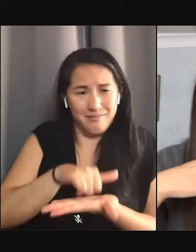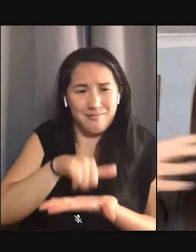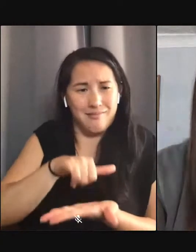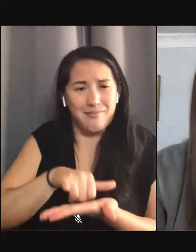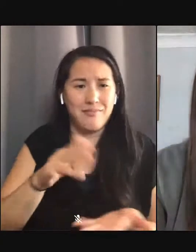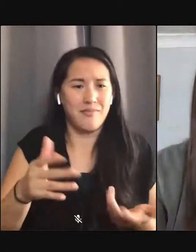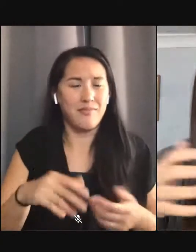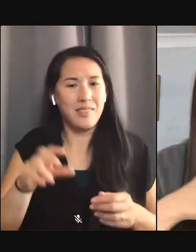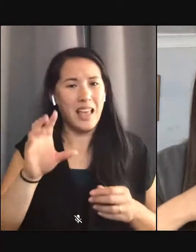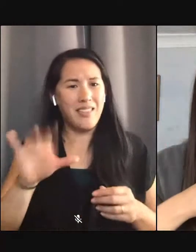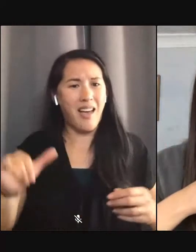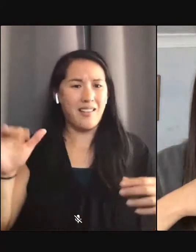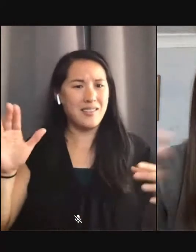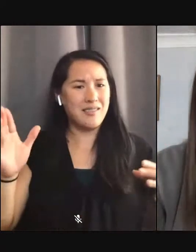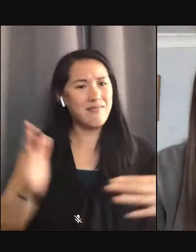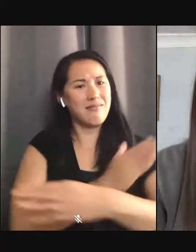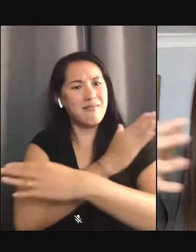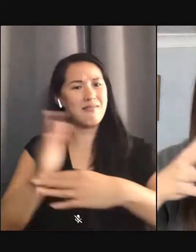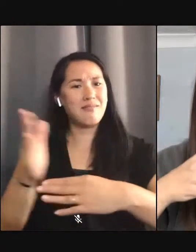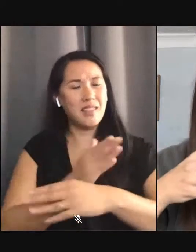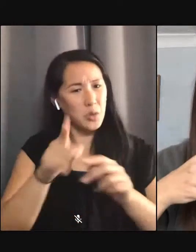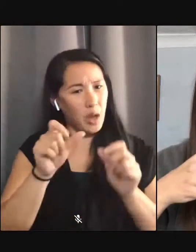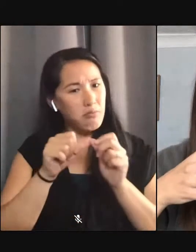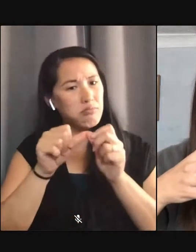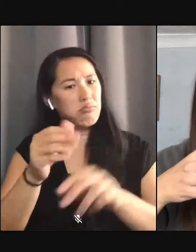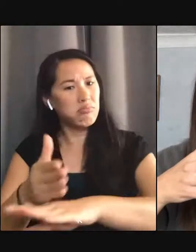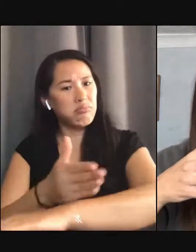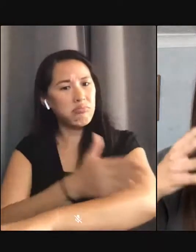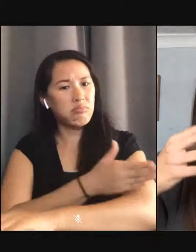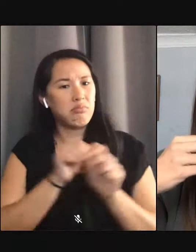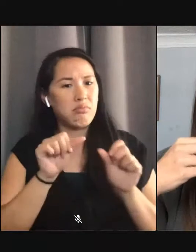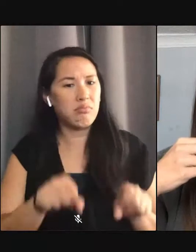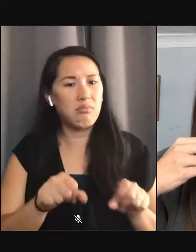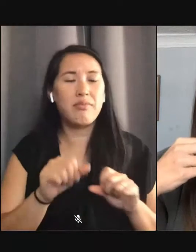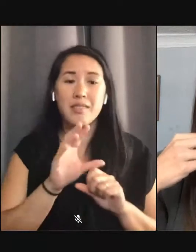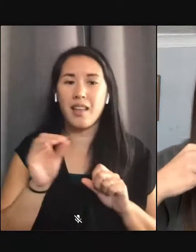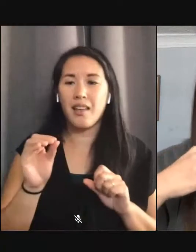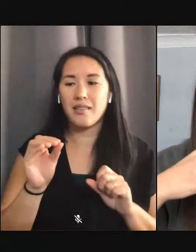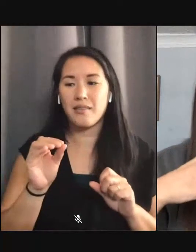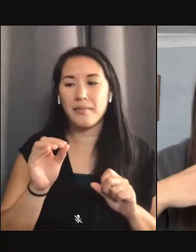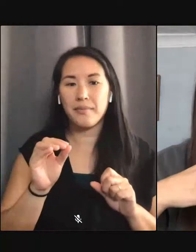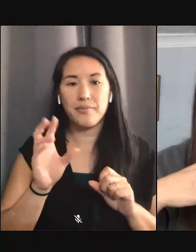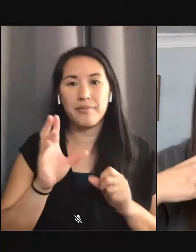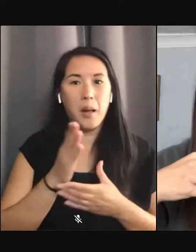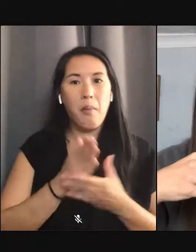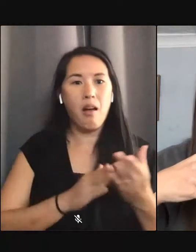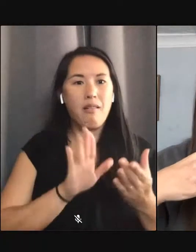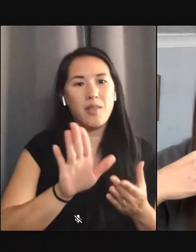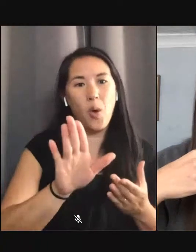continuum of improvement and and almost like a a part of your organization more than it is an